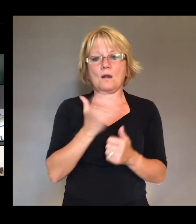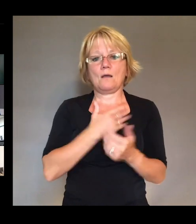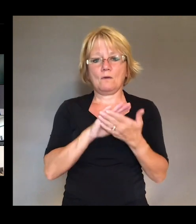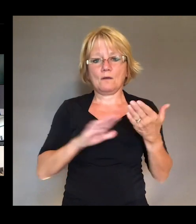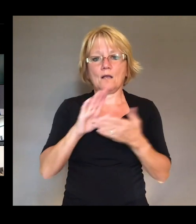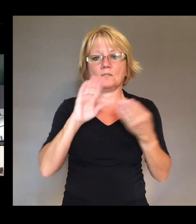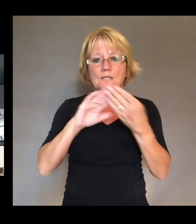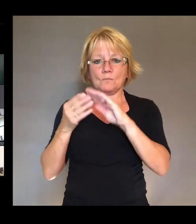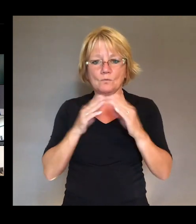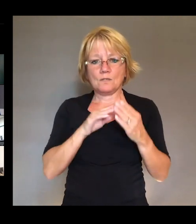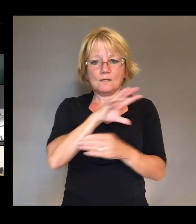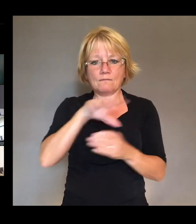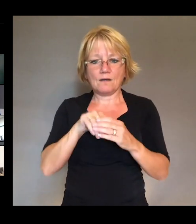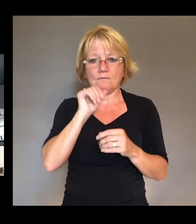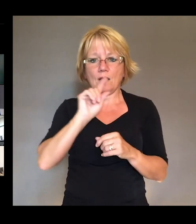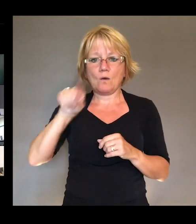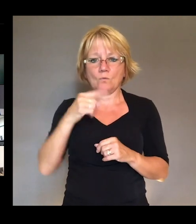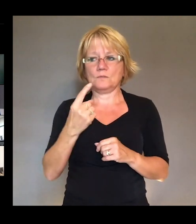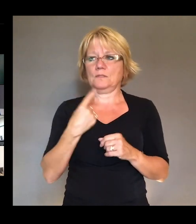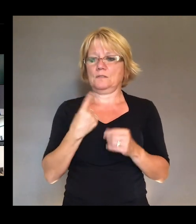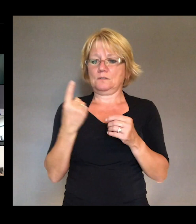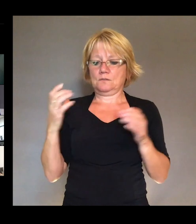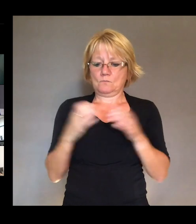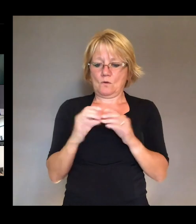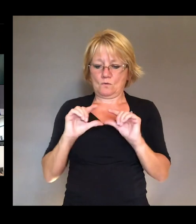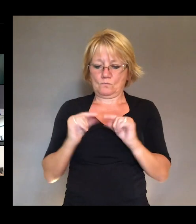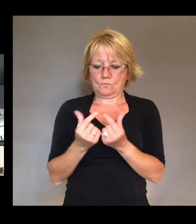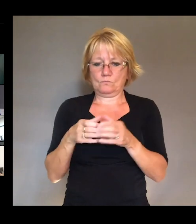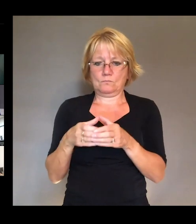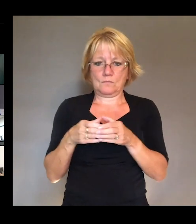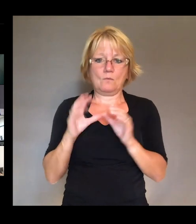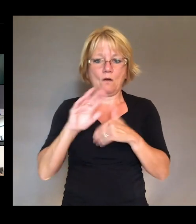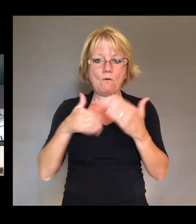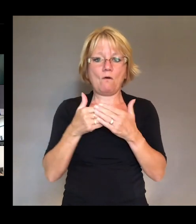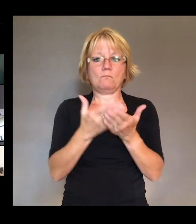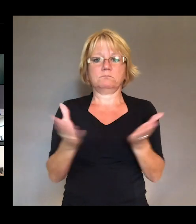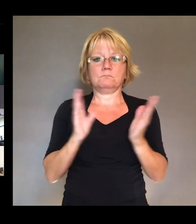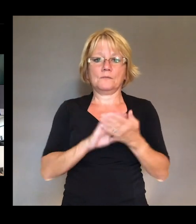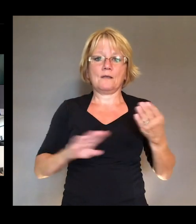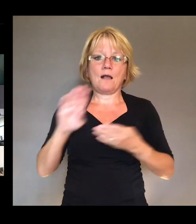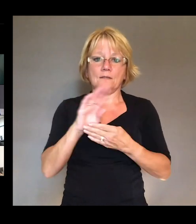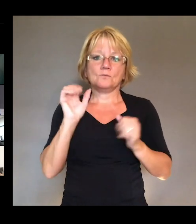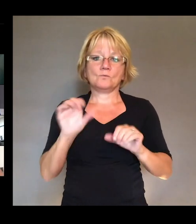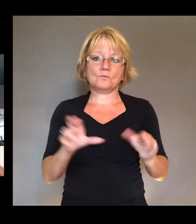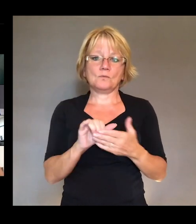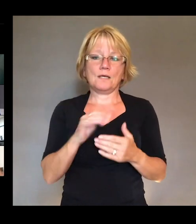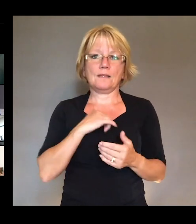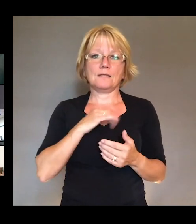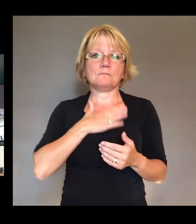We want our college community to really buy in and accept what we're doing. And that's what I'm looking to do. And that's how I'm gonna influence my change